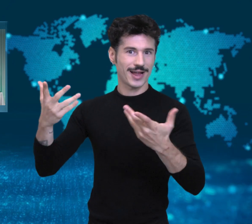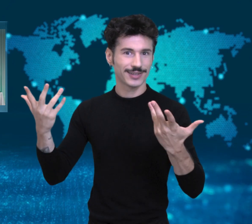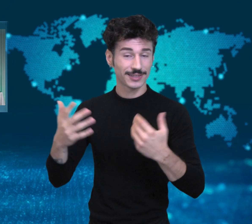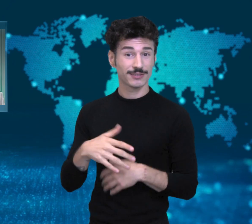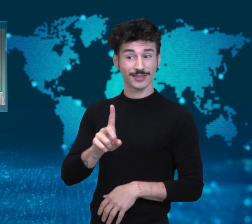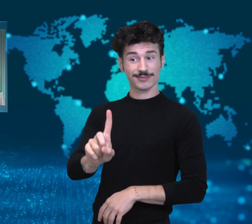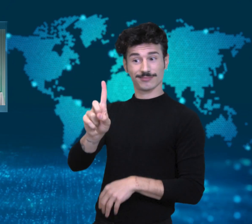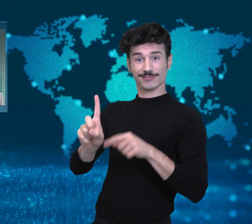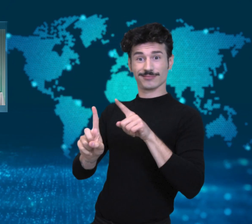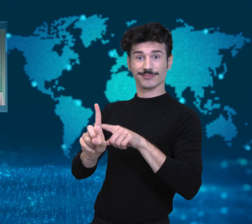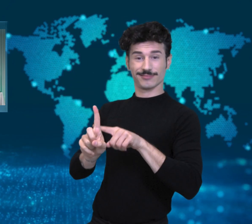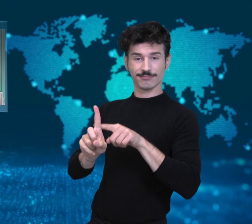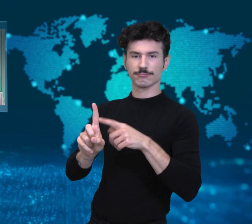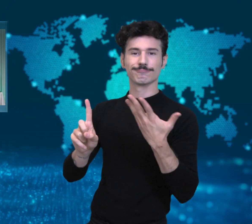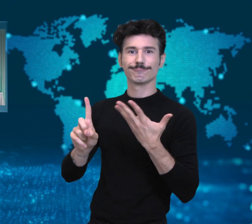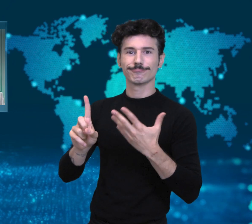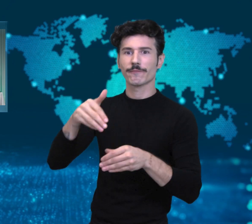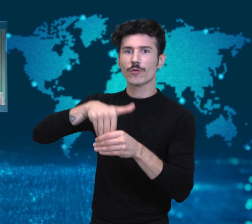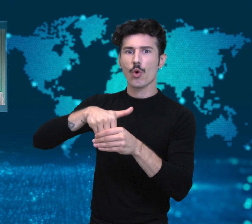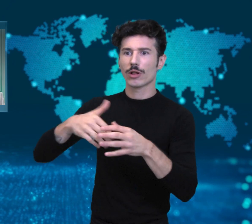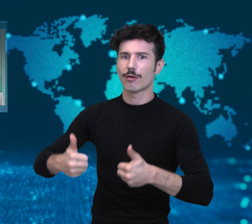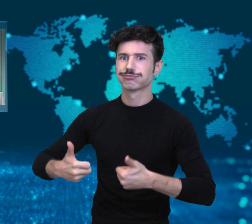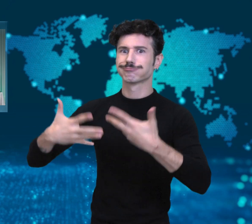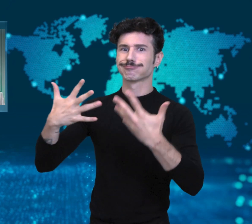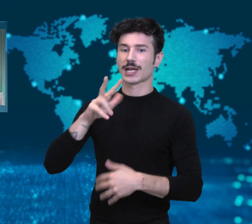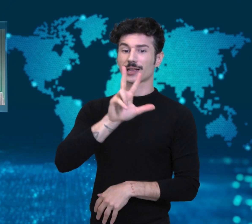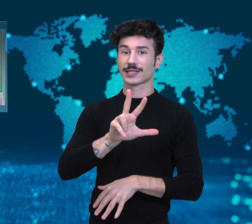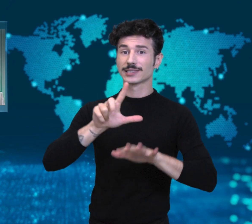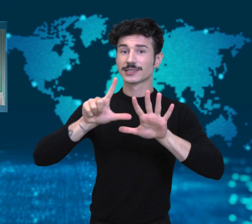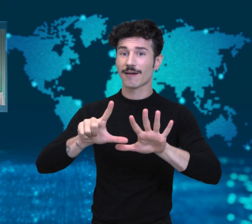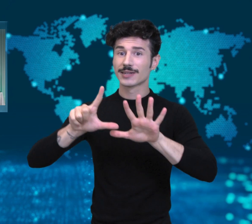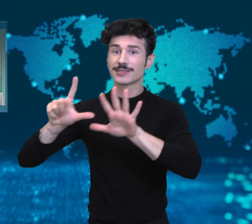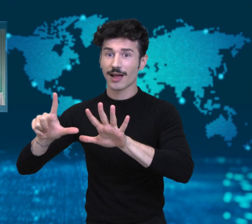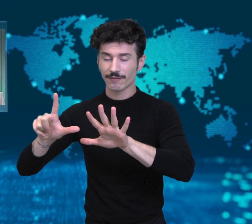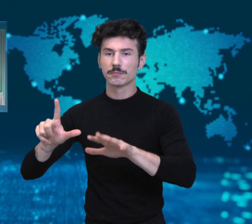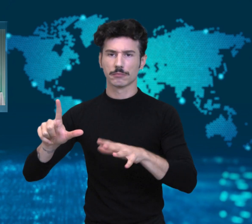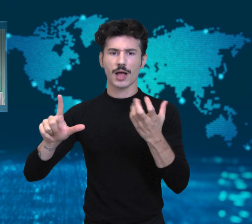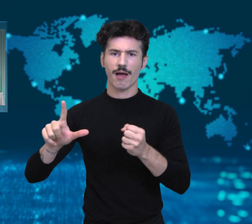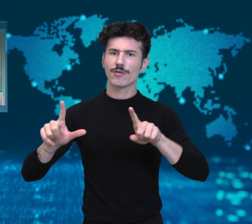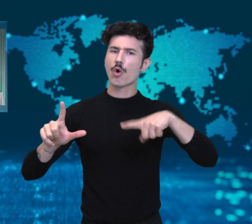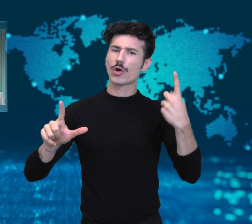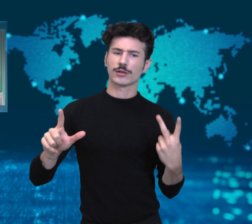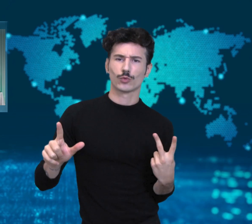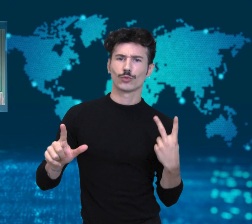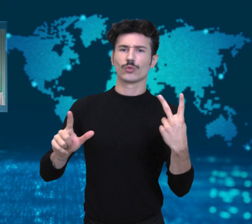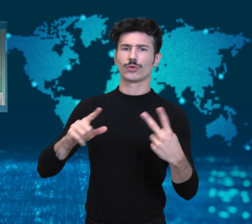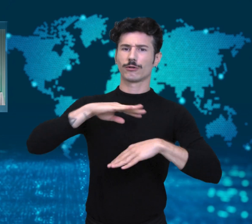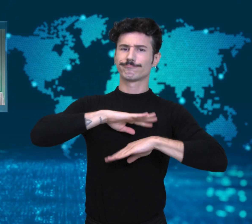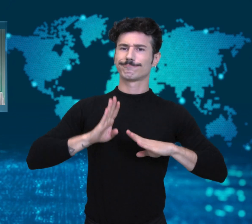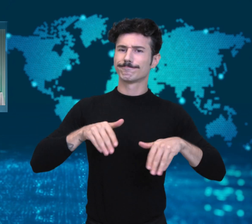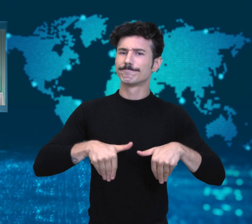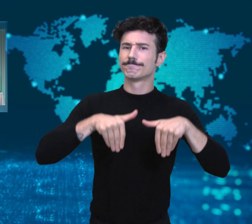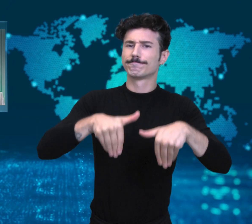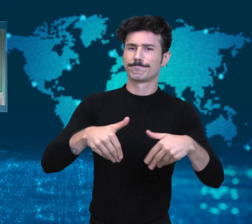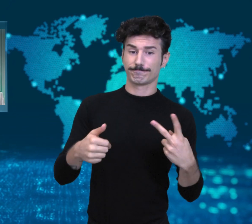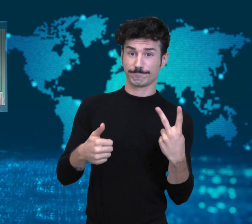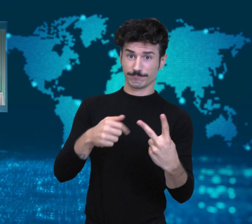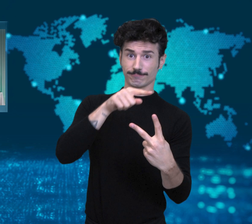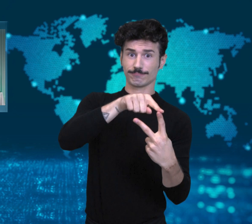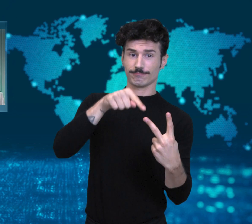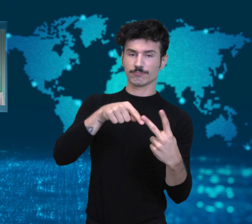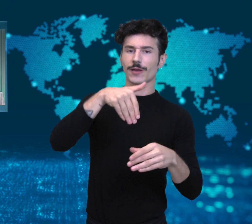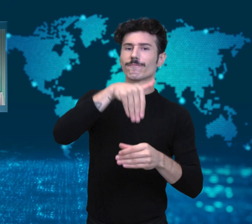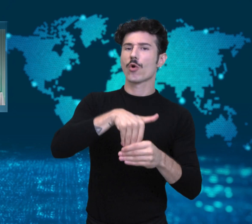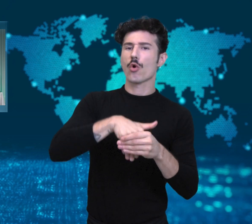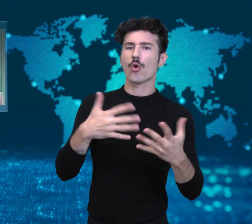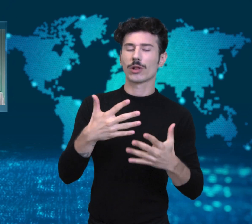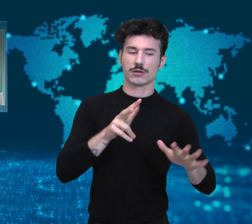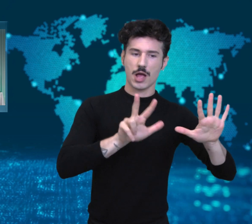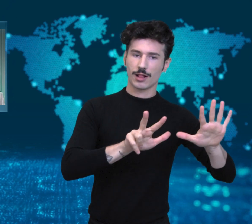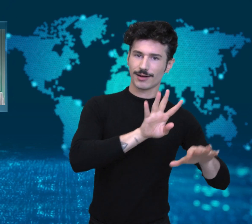which is far more than the 89 votes and 68 votes of two other contenders.